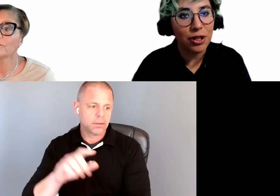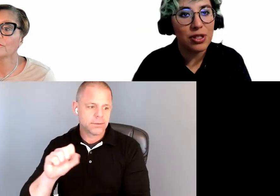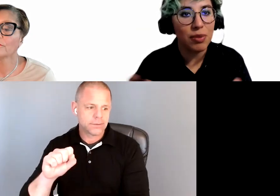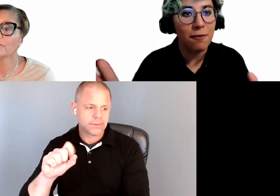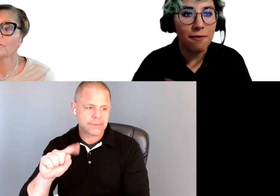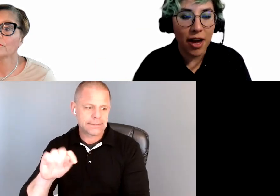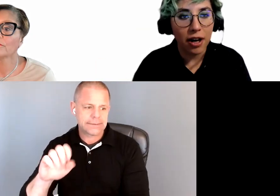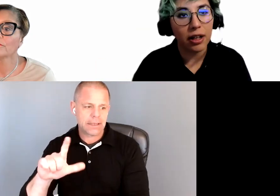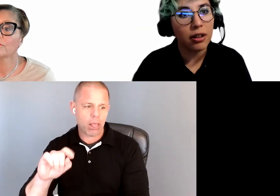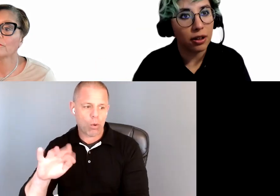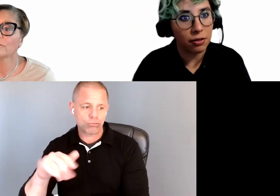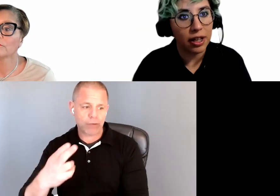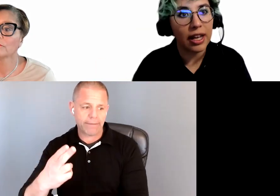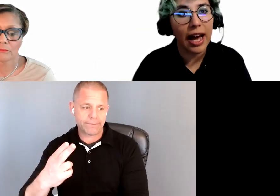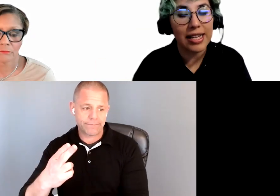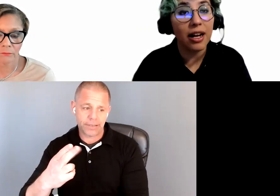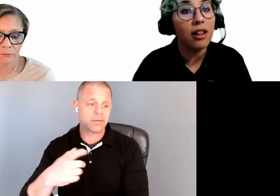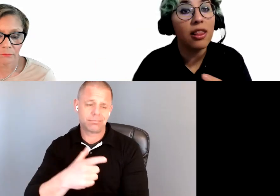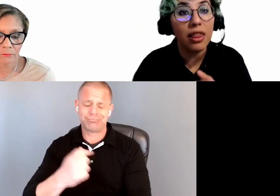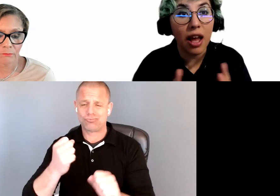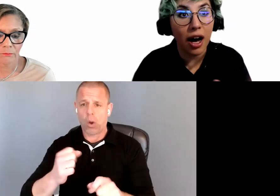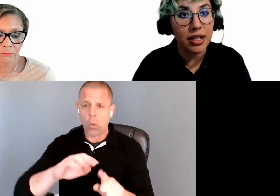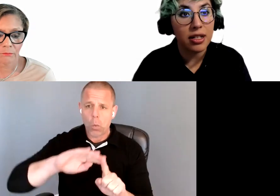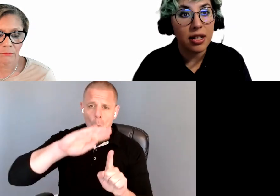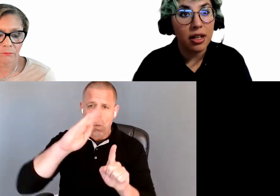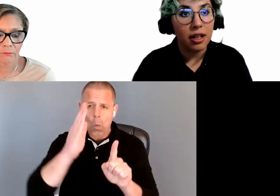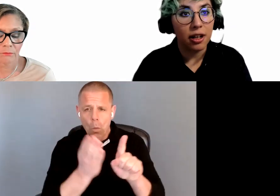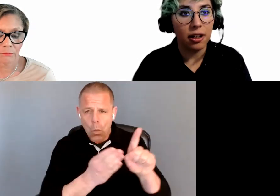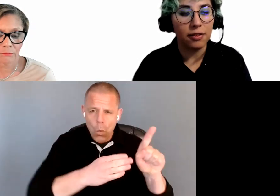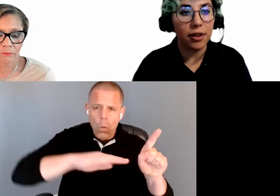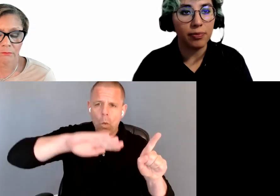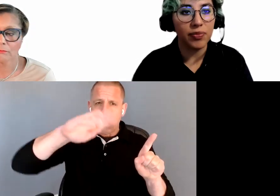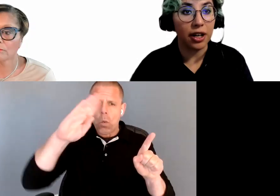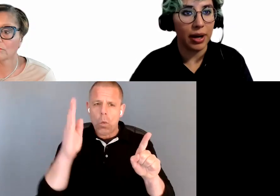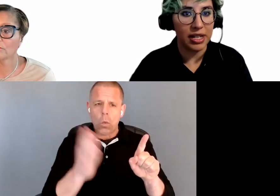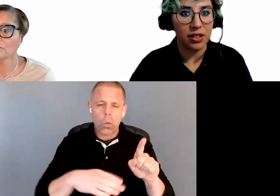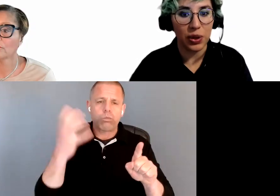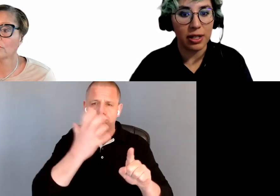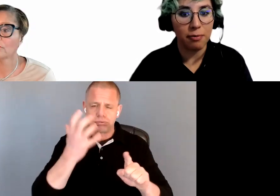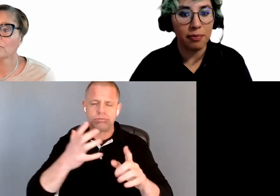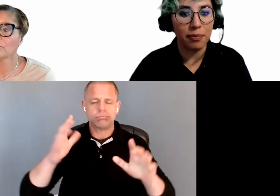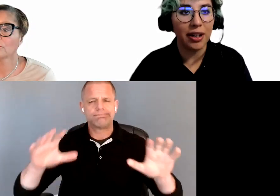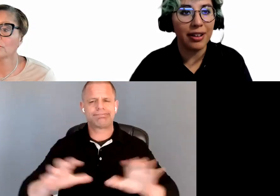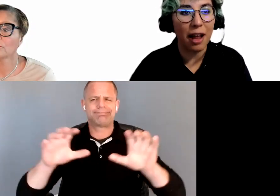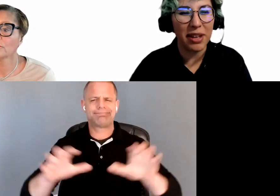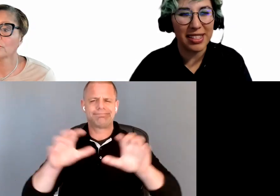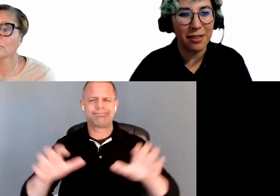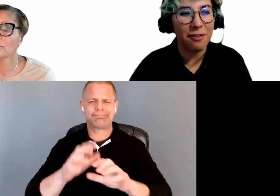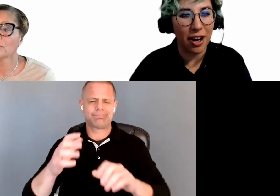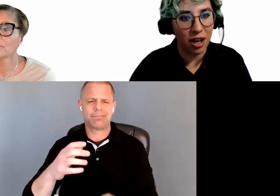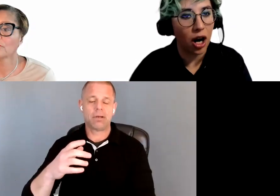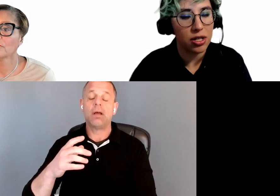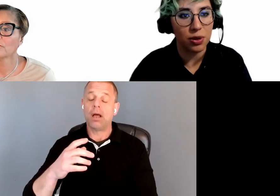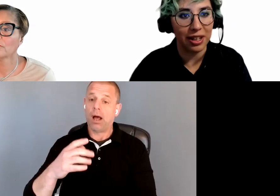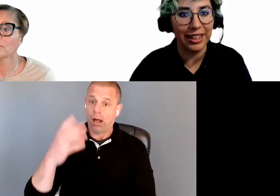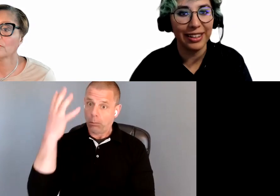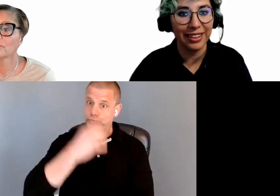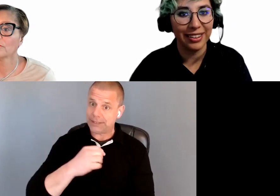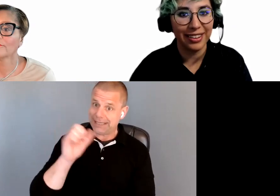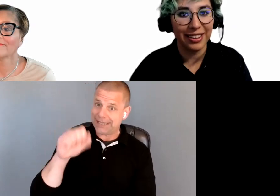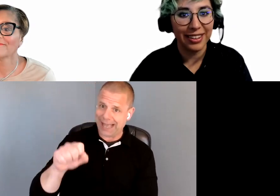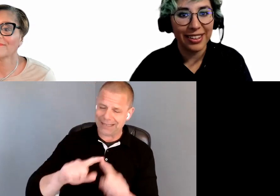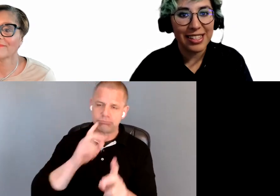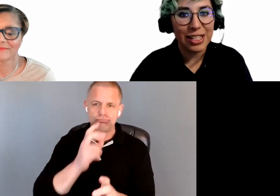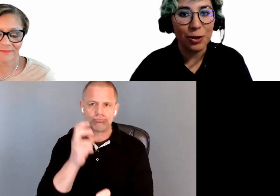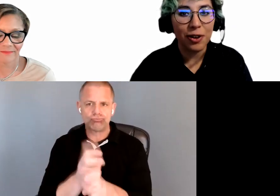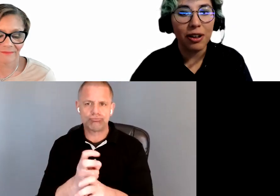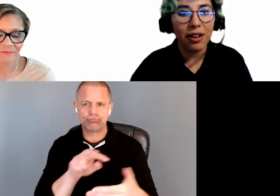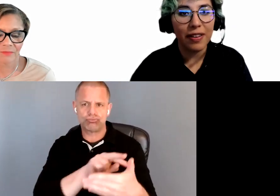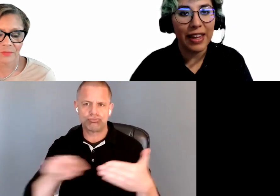It used to be very curvy. It has a lot of decoration to it. But that makes it very hard to read.